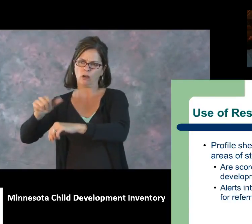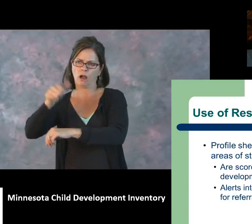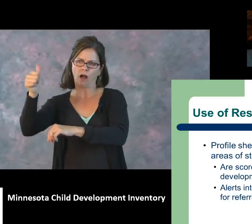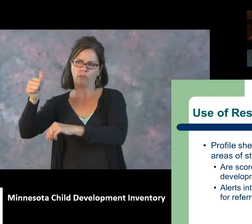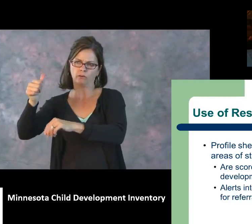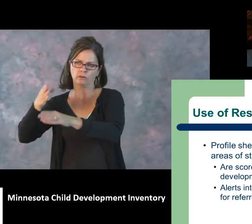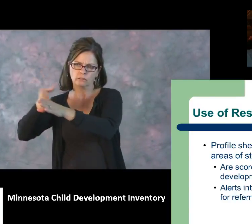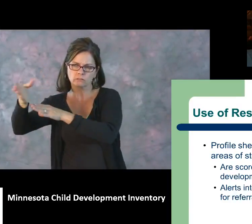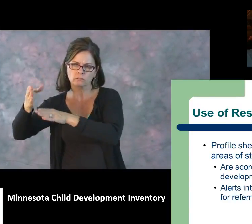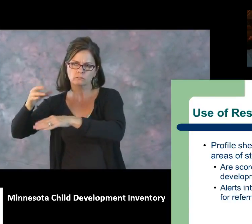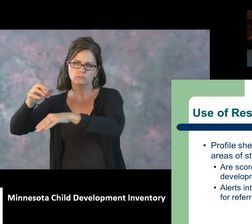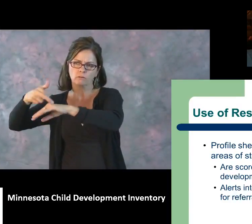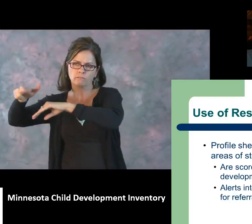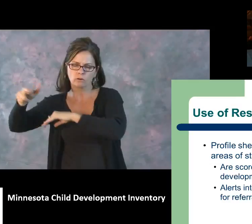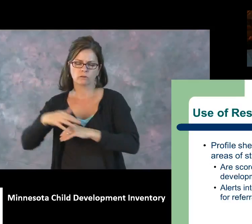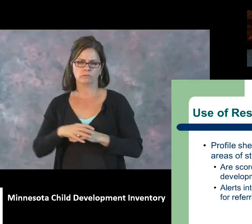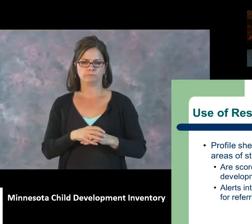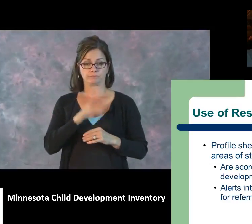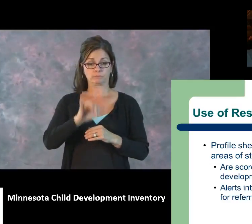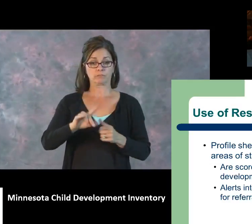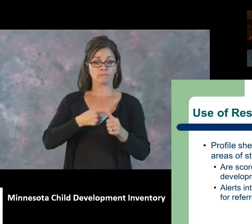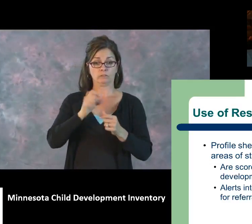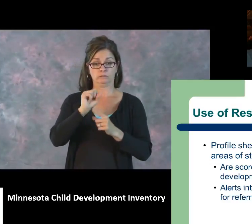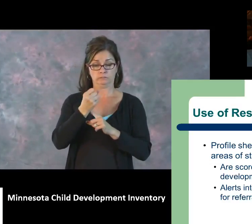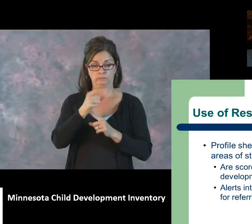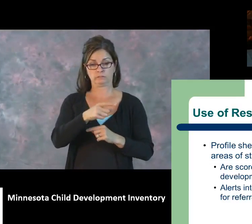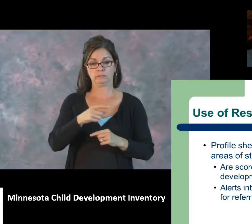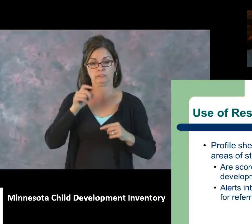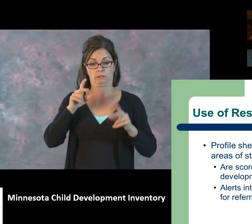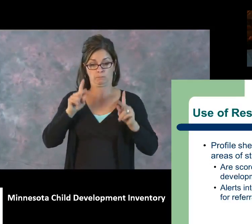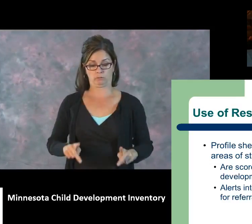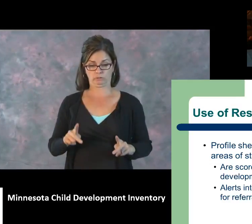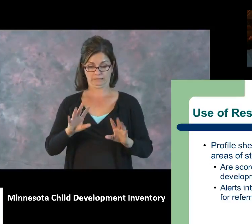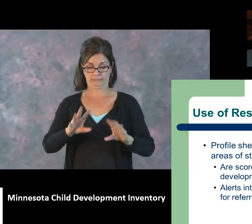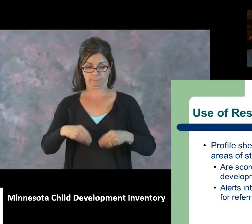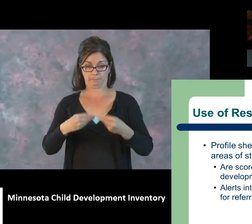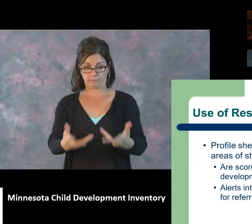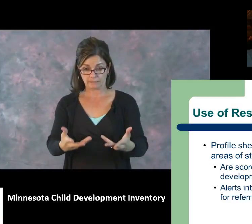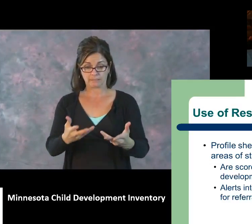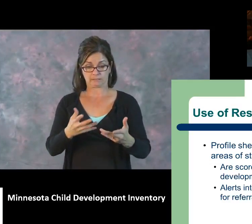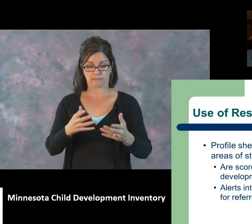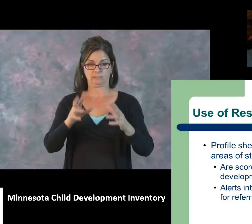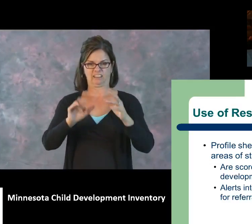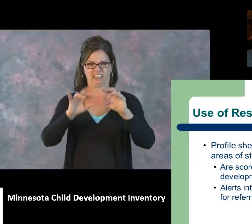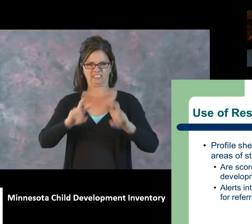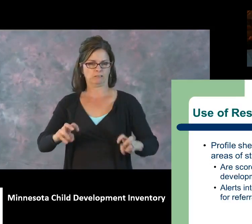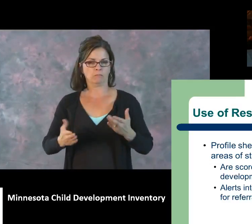In the first child, Jack, if the person administering the assessment was not a speech language pathologist,